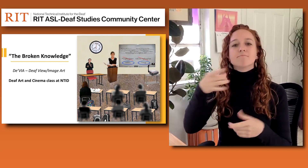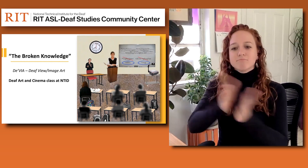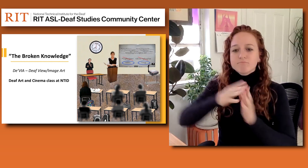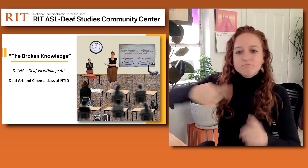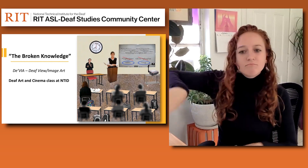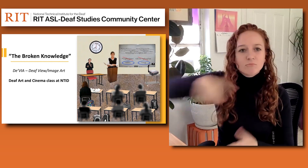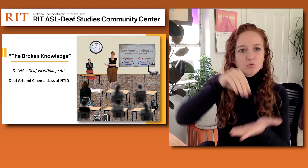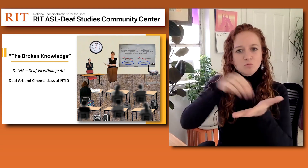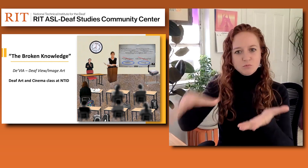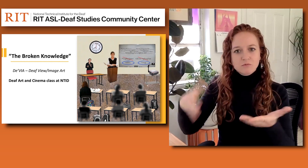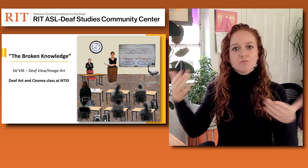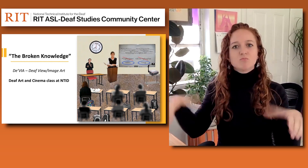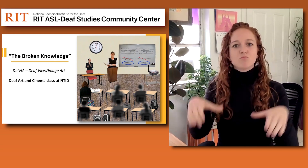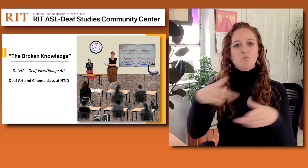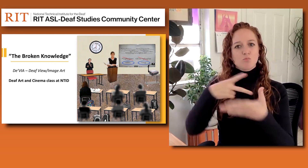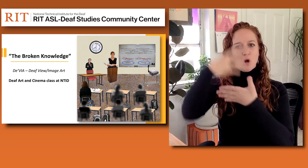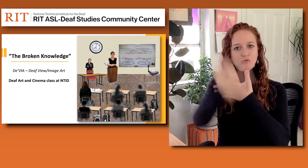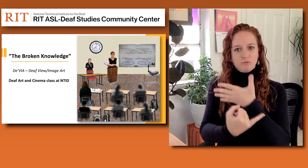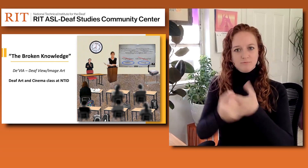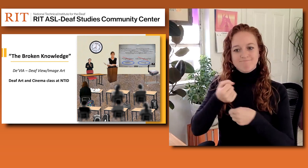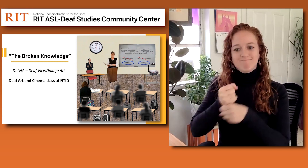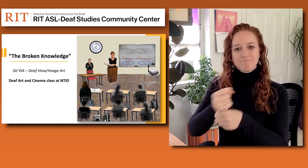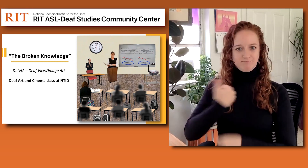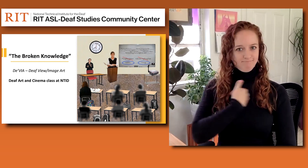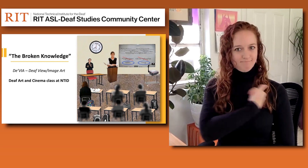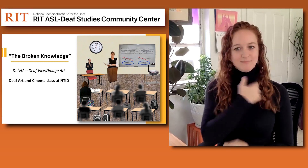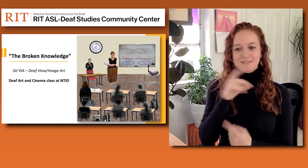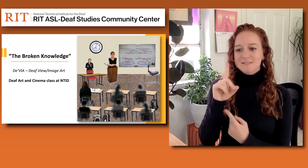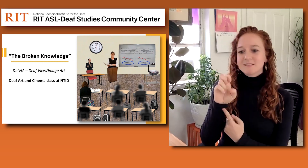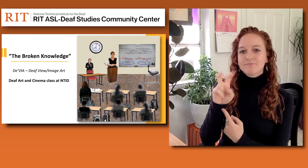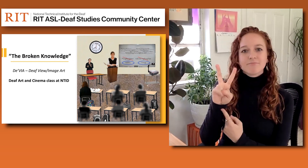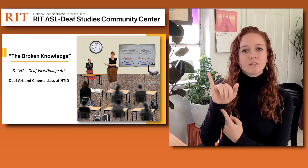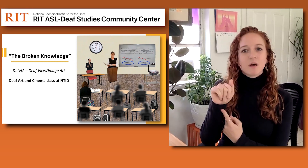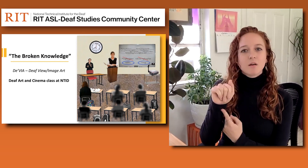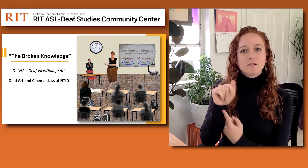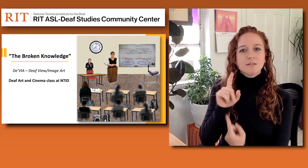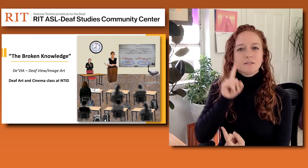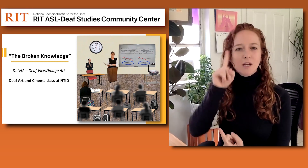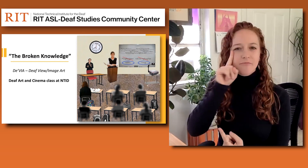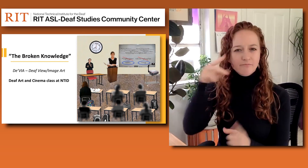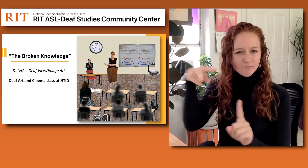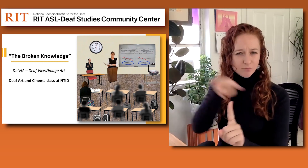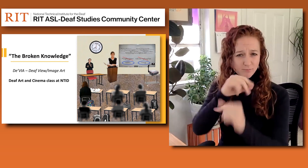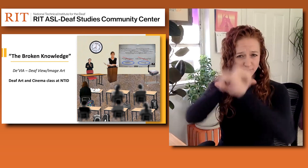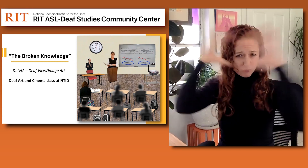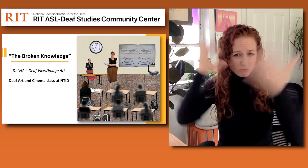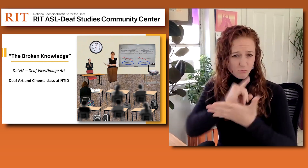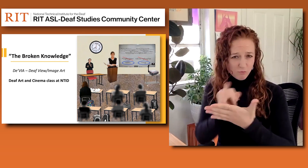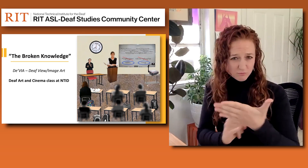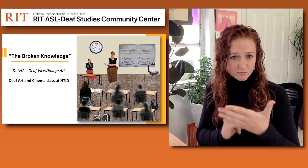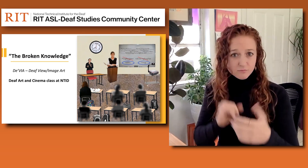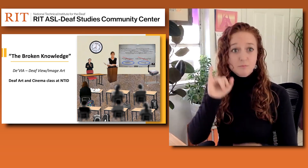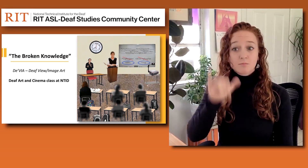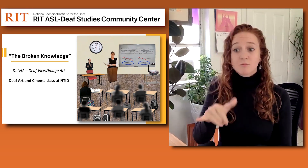and, um, she had asked the students in the class to do a project to express ourselves with De'VIA,